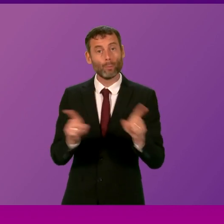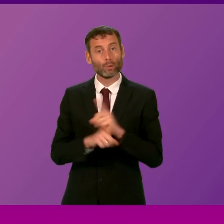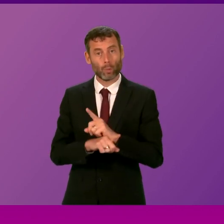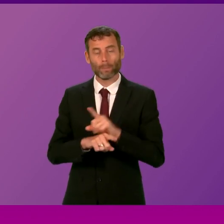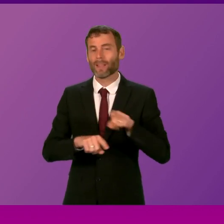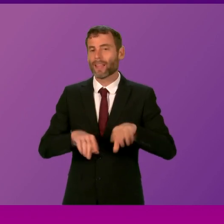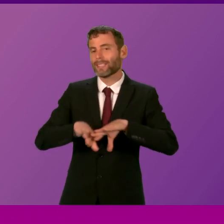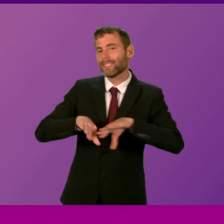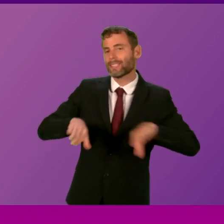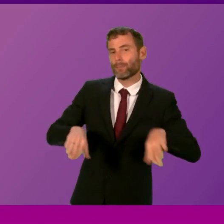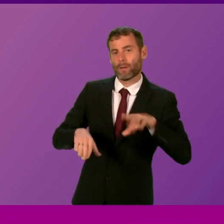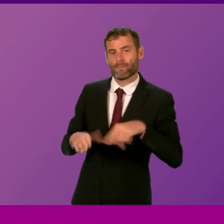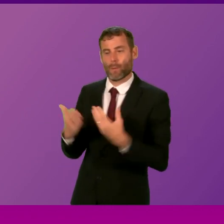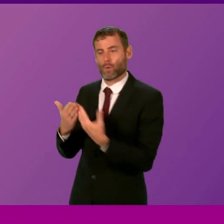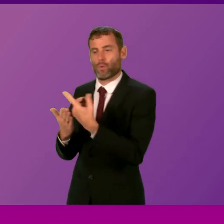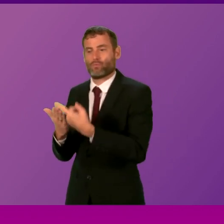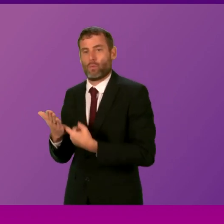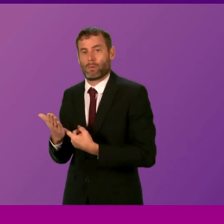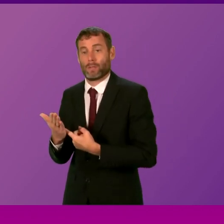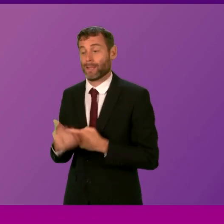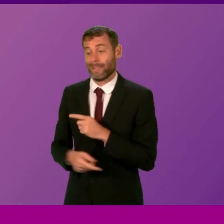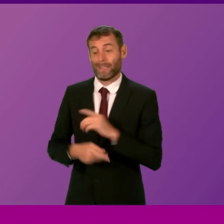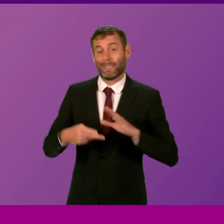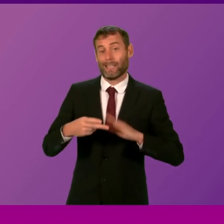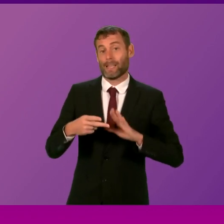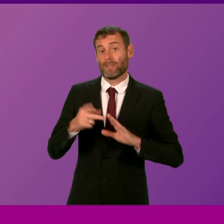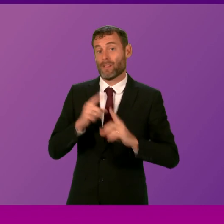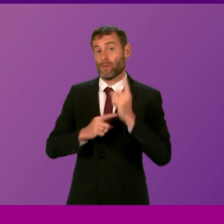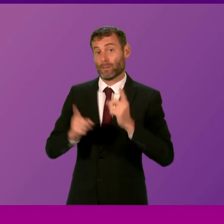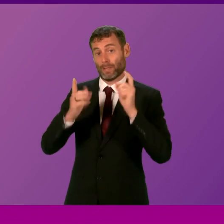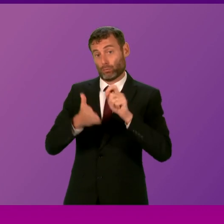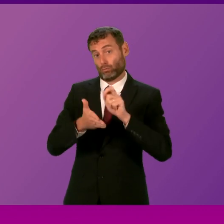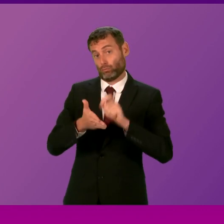learned that the Deputy First Minister herself wrote to councils in March that guidance would be